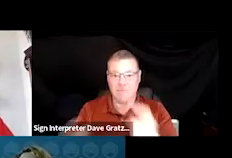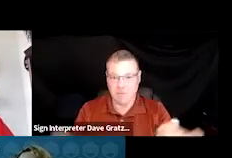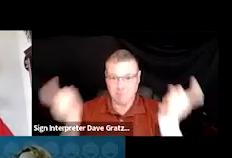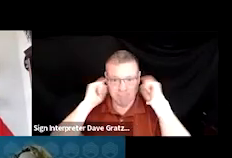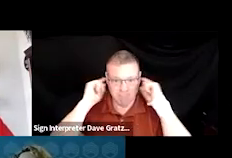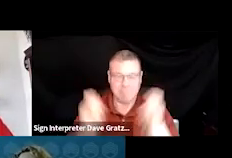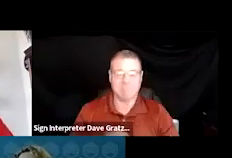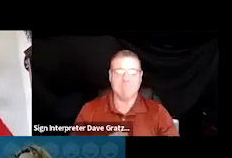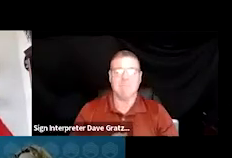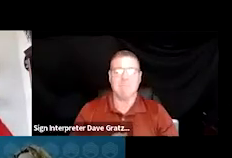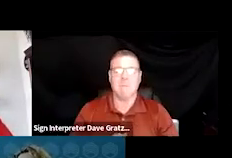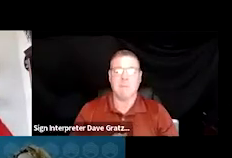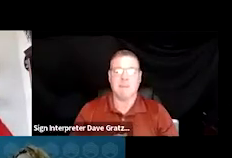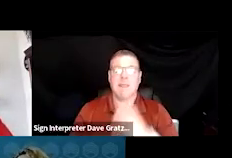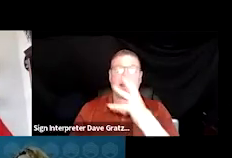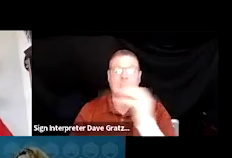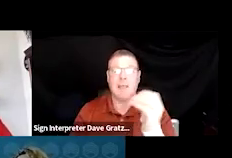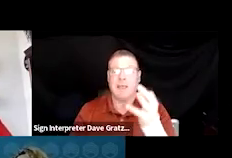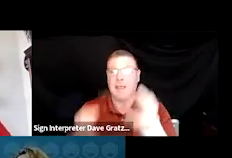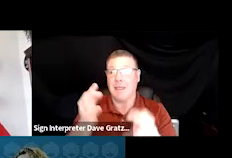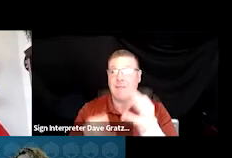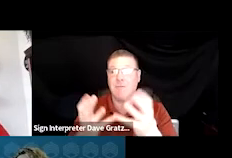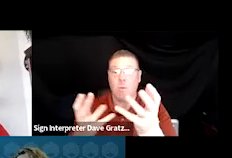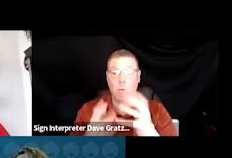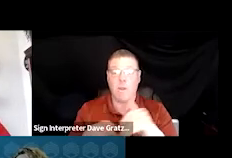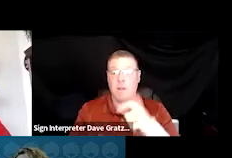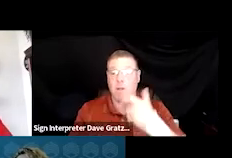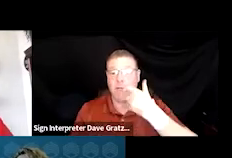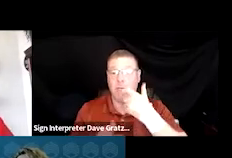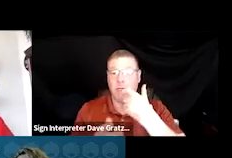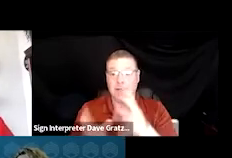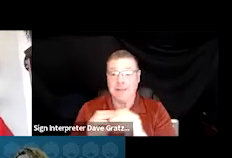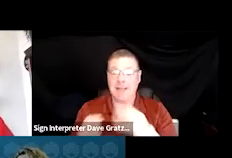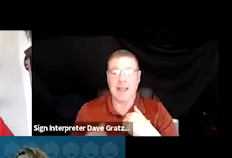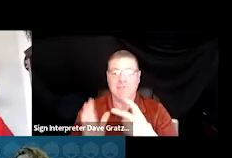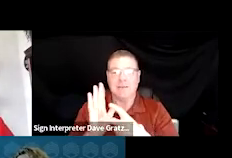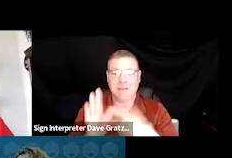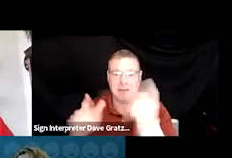That if they want in our call center here everybody has double monitors, et cetera.